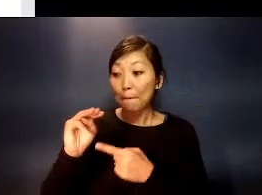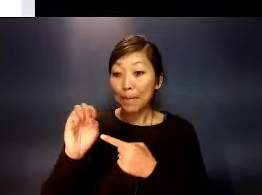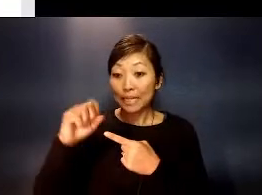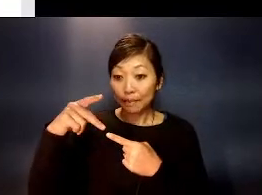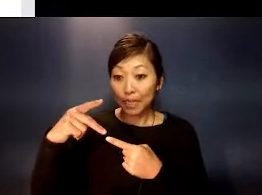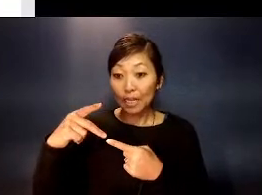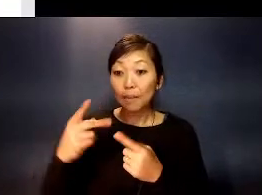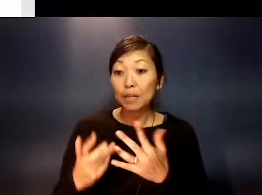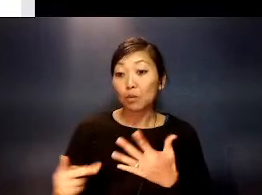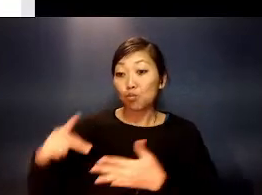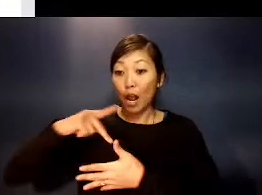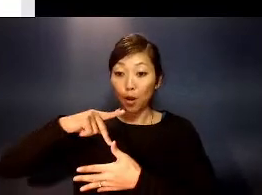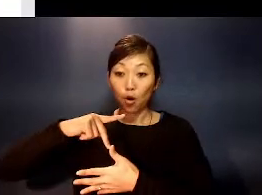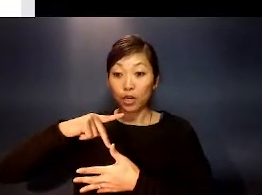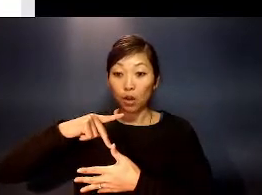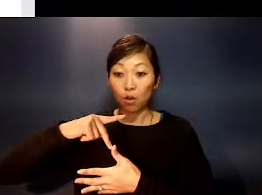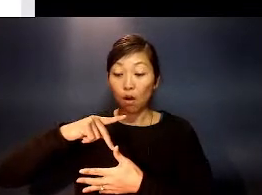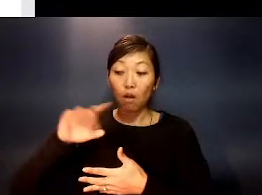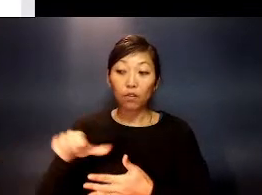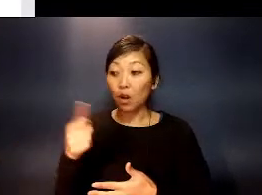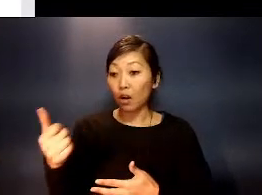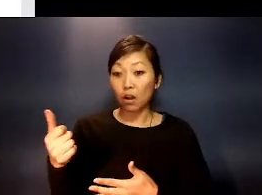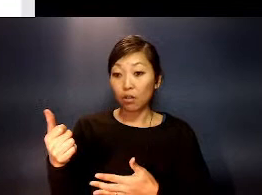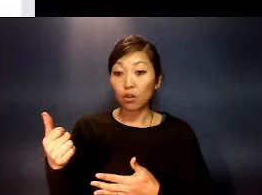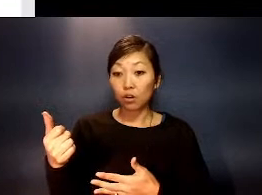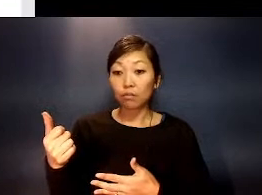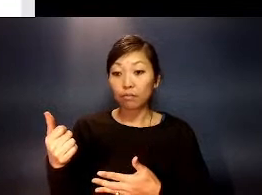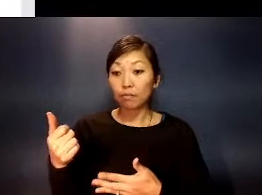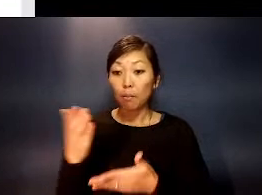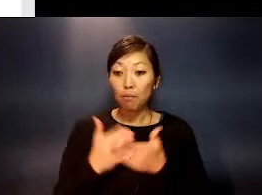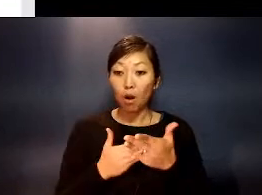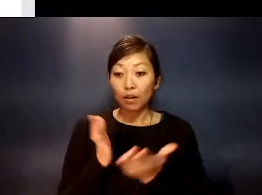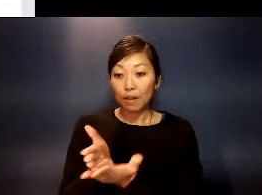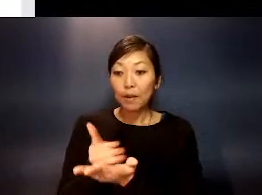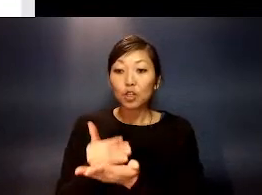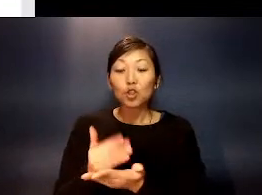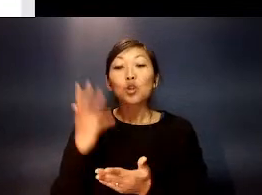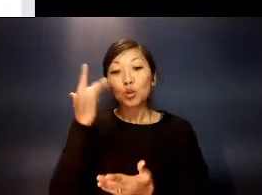COUNCIL HAS AND THE LEVEL OF BUDGETARY CONTROL THAT WE'RE ABLE TO ENFORCE THROUGH THE FINANCE DEPARTMENT. SO THIS IS APPROPRIATE TO THAT.